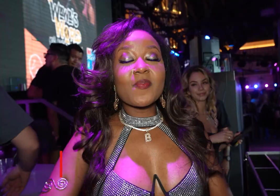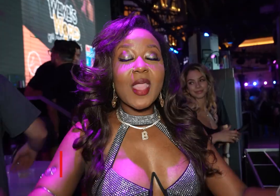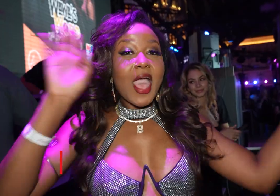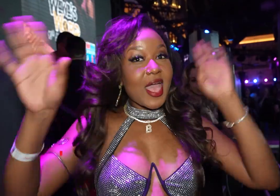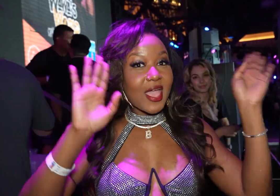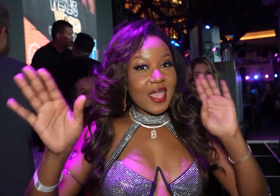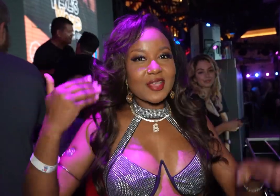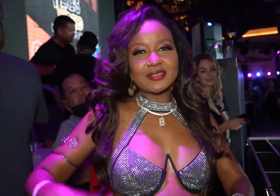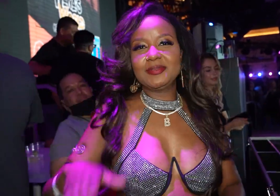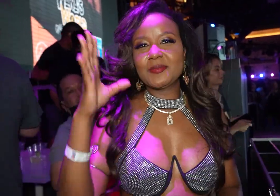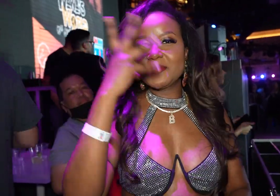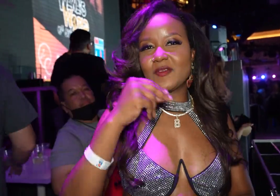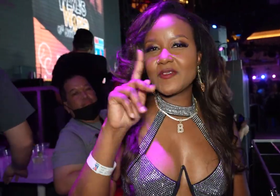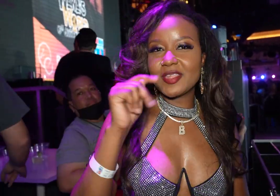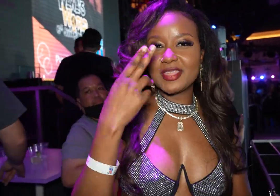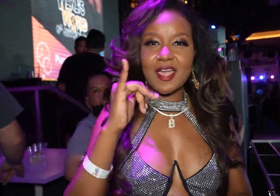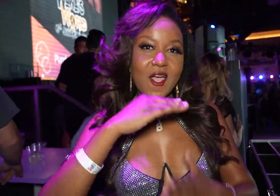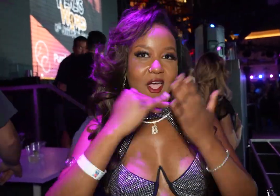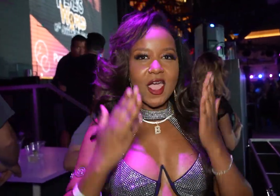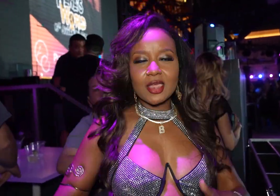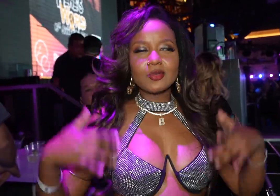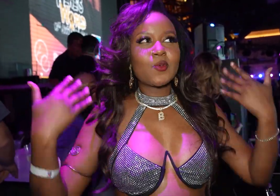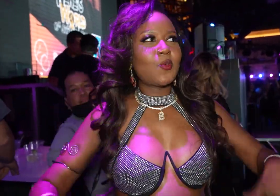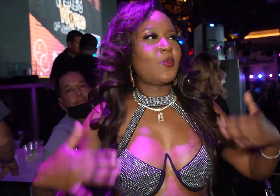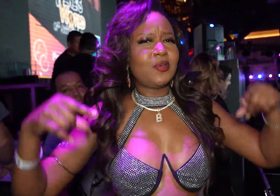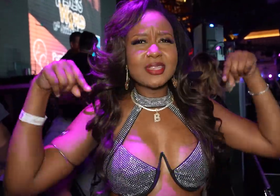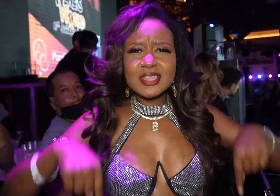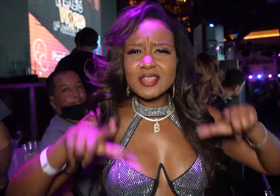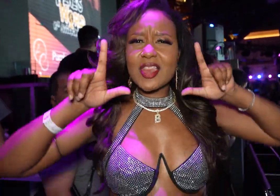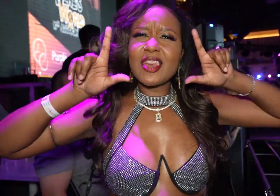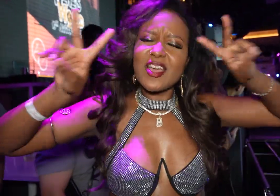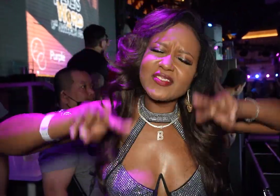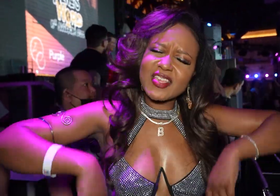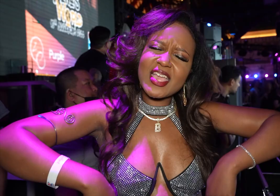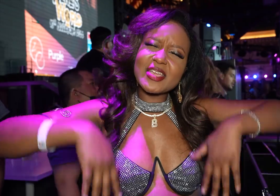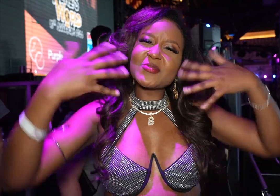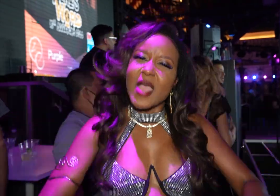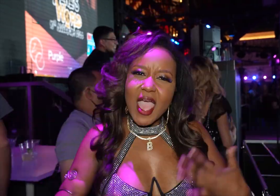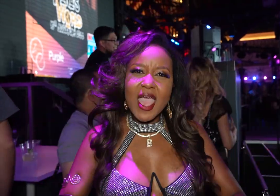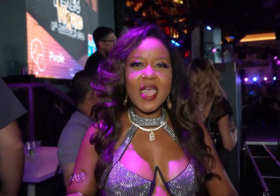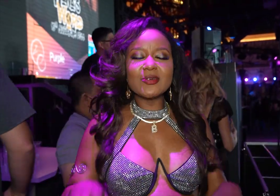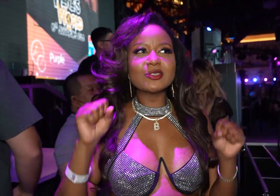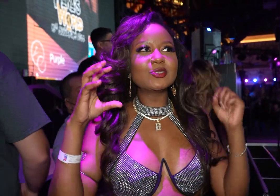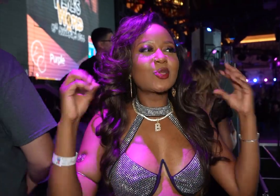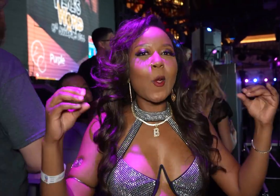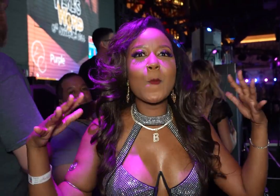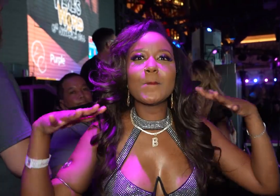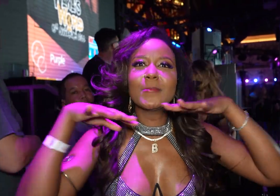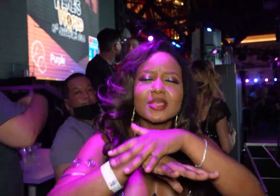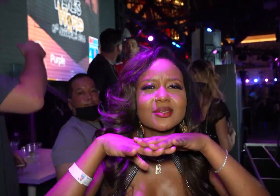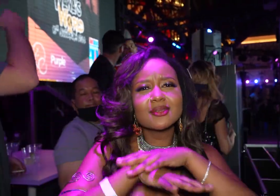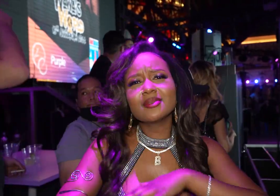Hey, I'm Beautiful the Artist. Wow, we're here in Las Vegas and this party is bumpin'.